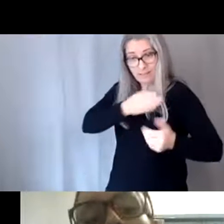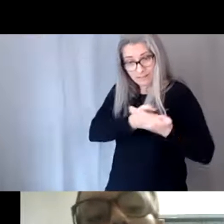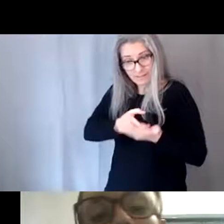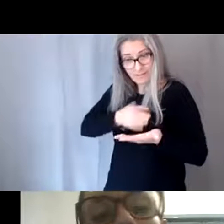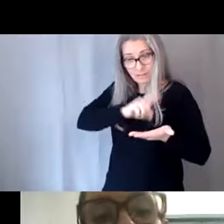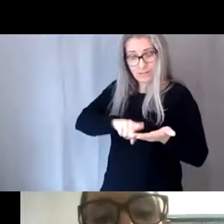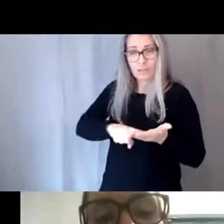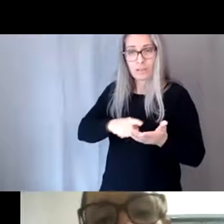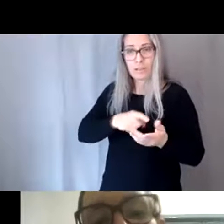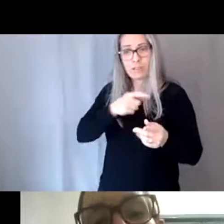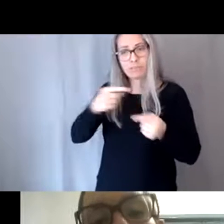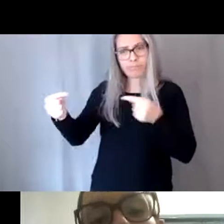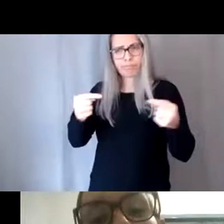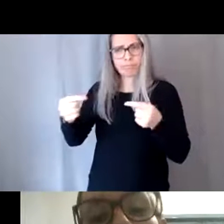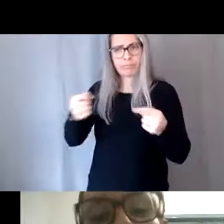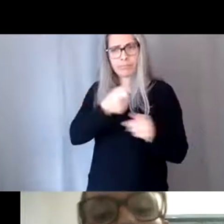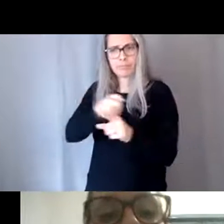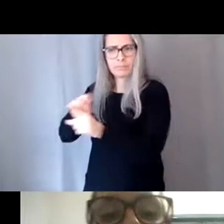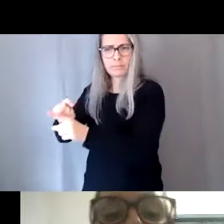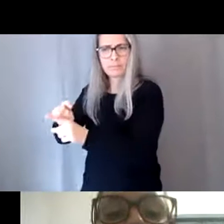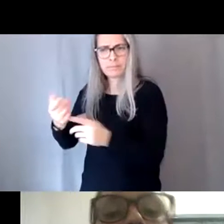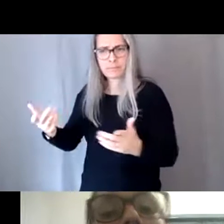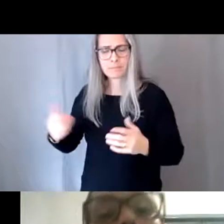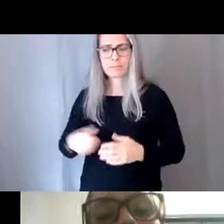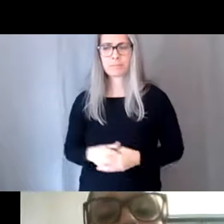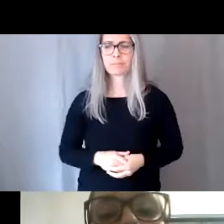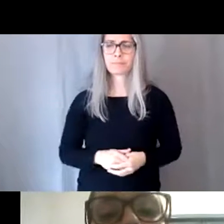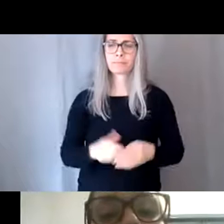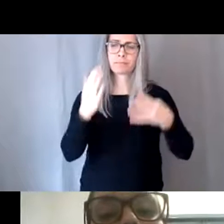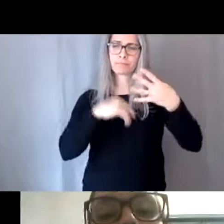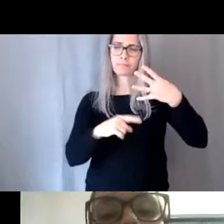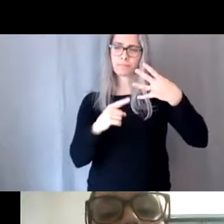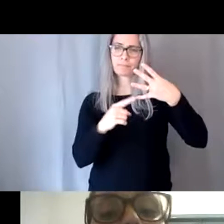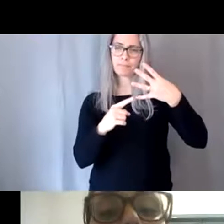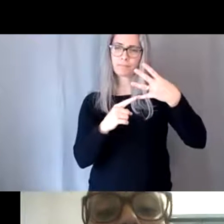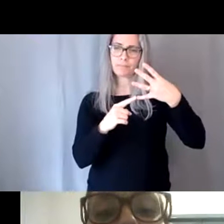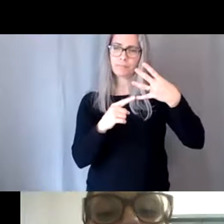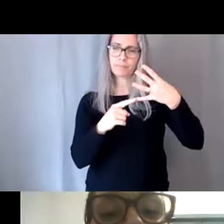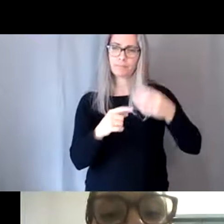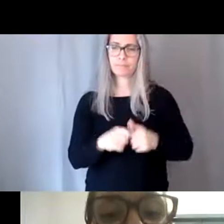and fourth the social sciences are still an area that spiked a great